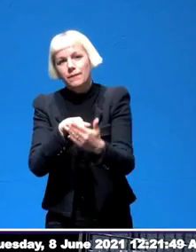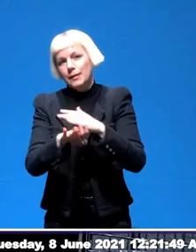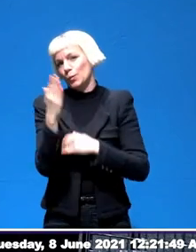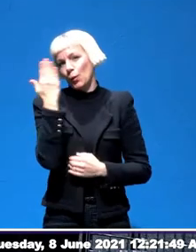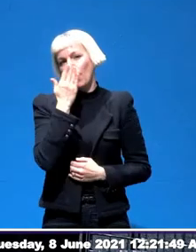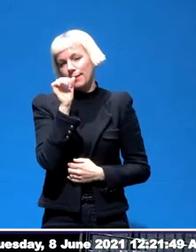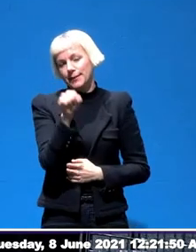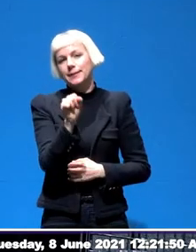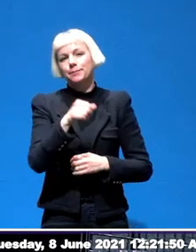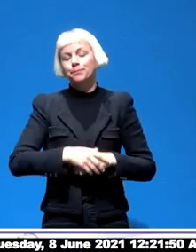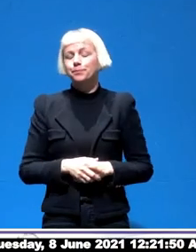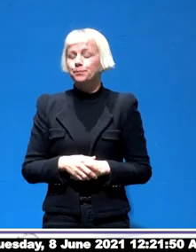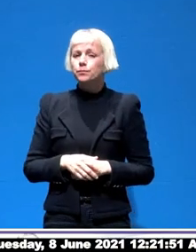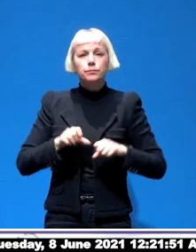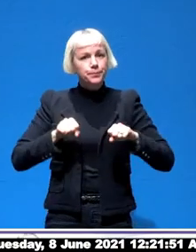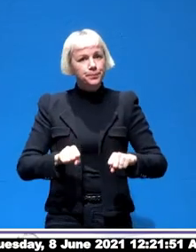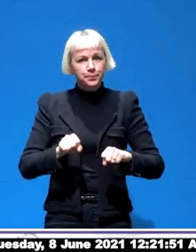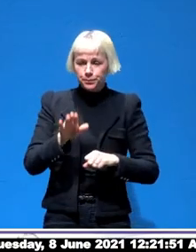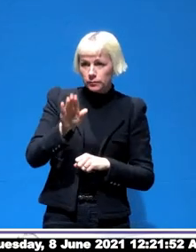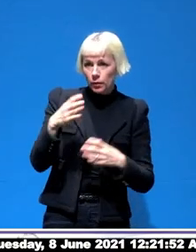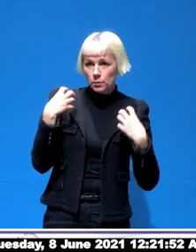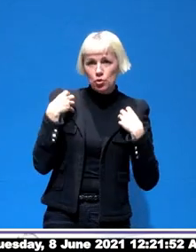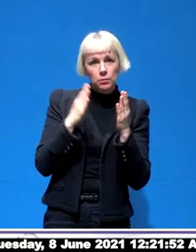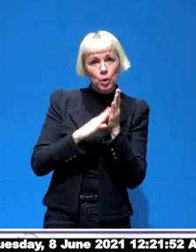Commissioner McEwin, do you have a question? COMMISSIONER McEWIN: No, thank you.